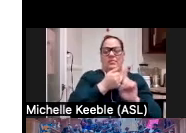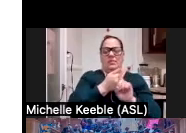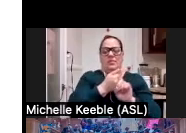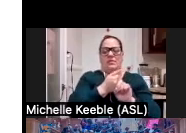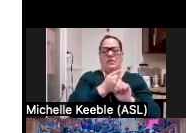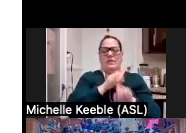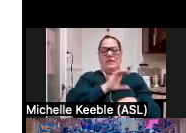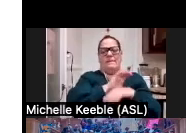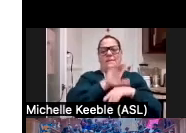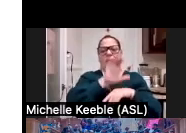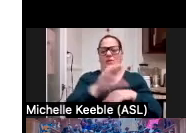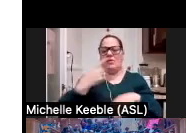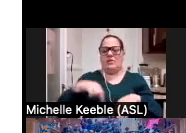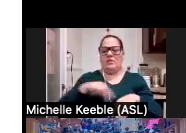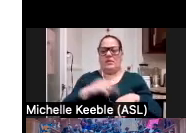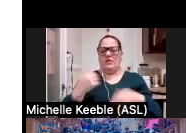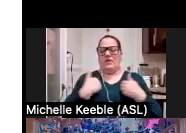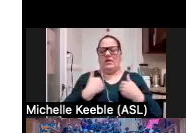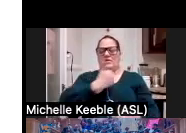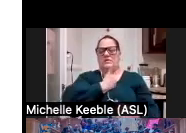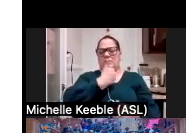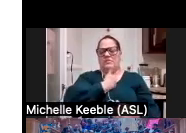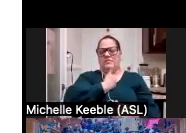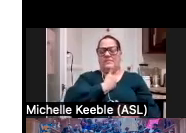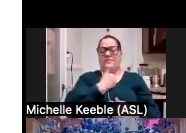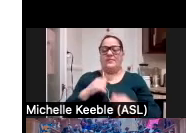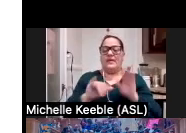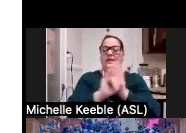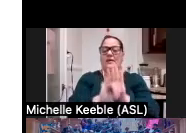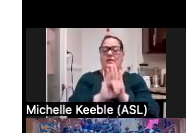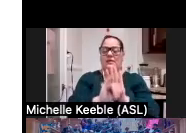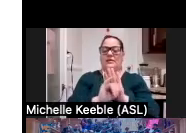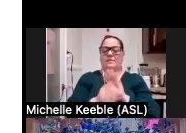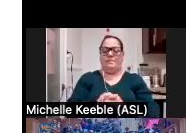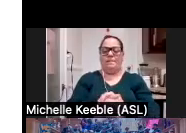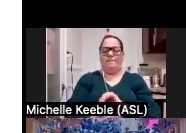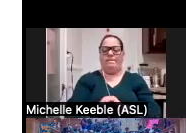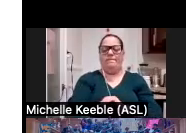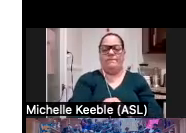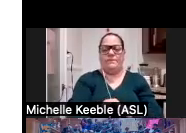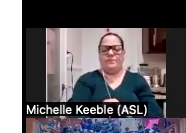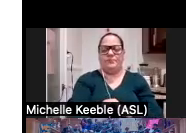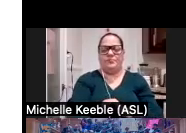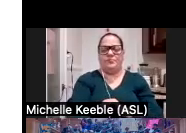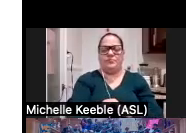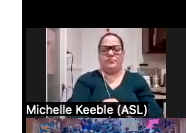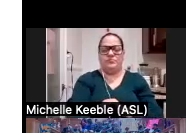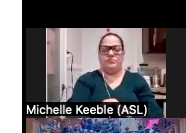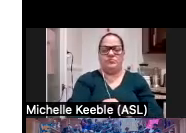senses of self and identity. And I think you'll get uh a sense of how that's possible through our